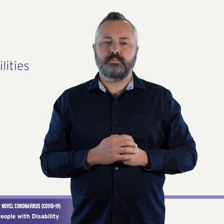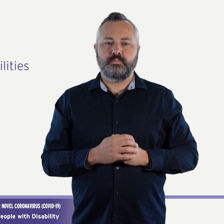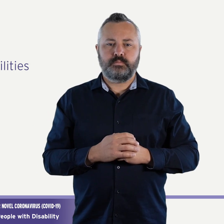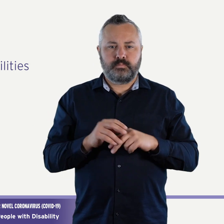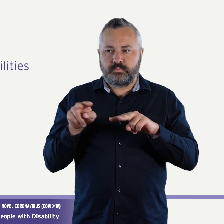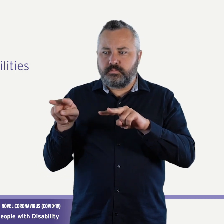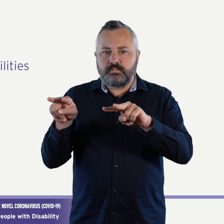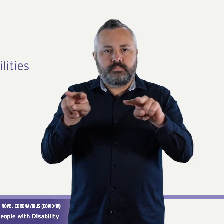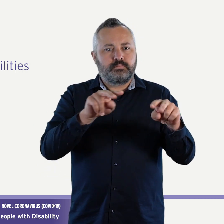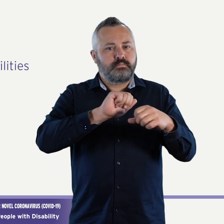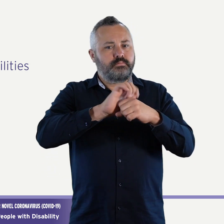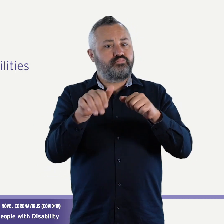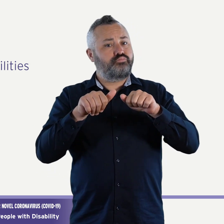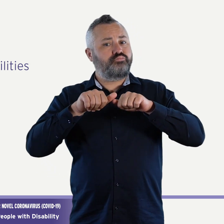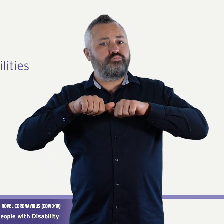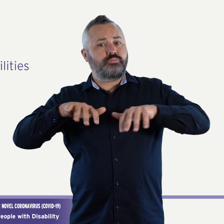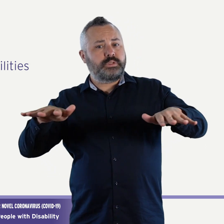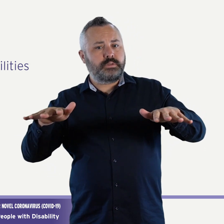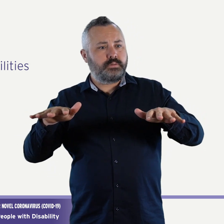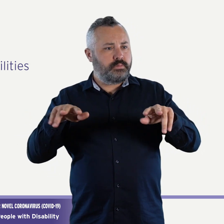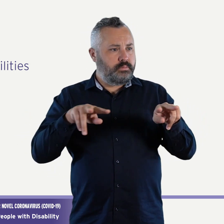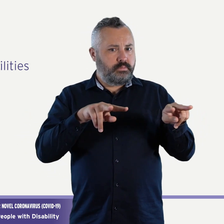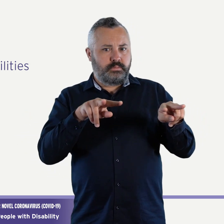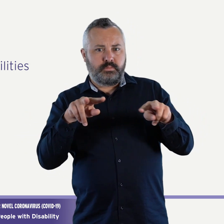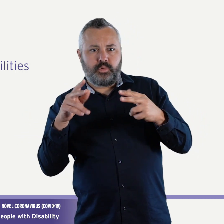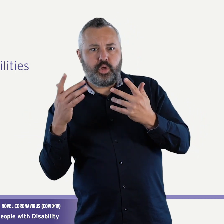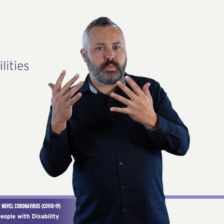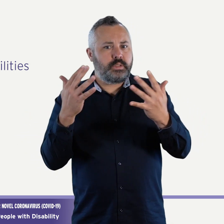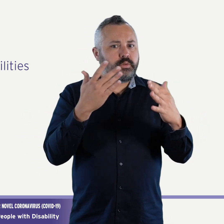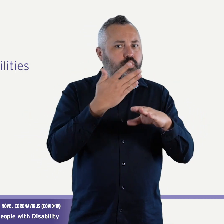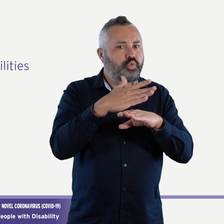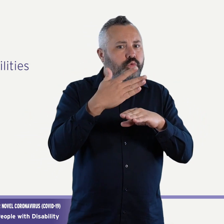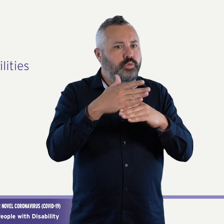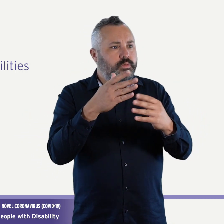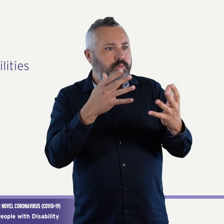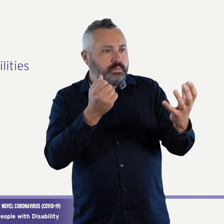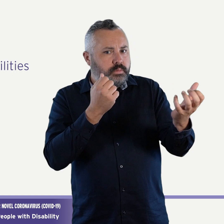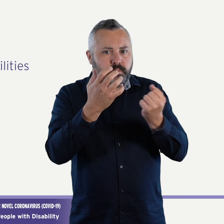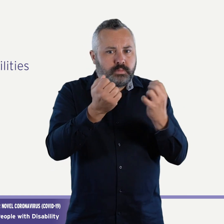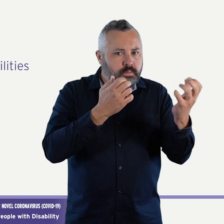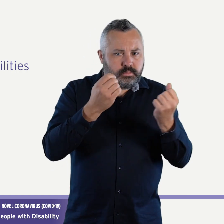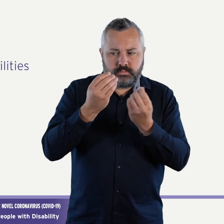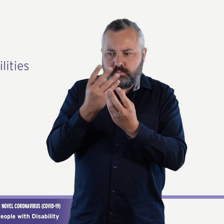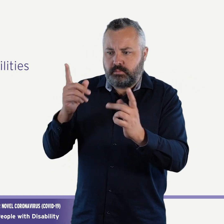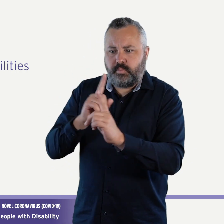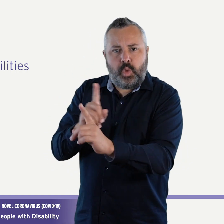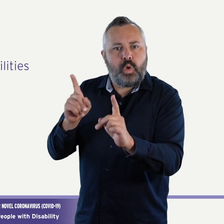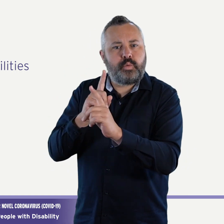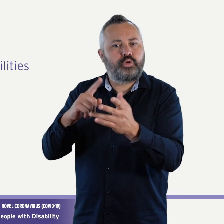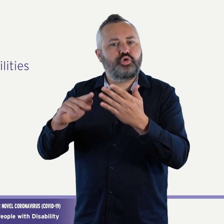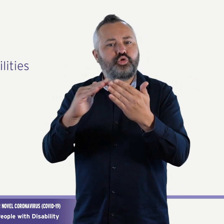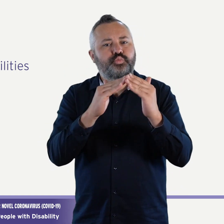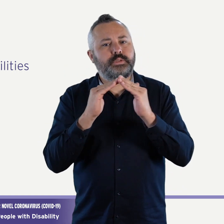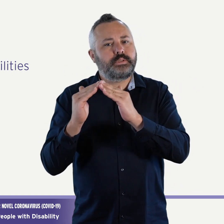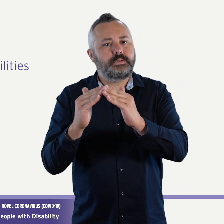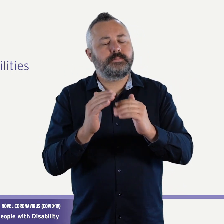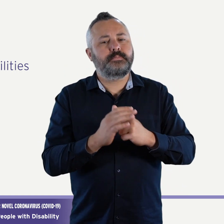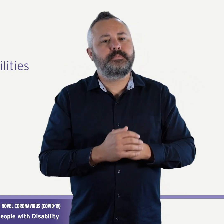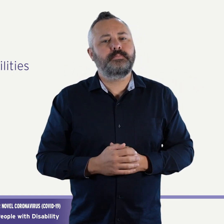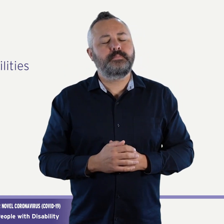States and territories are responsible for COVID-19 surveillance, communication of new cases and outbreaks, and for providing alerts to communities.